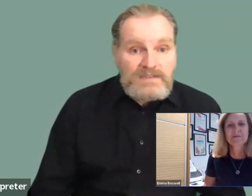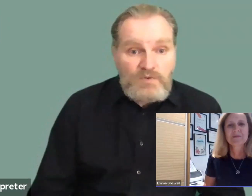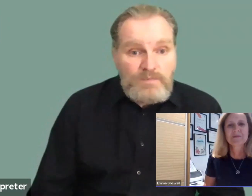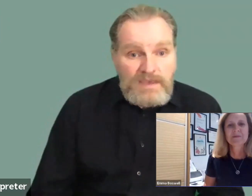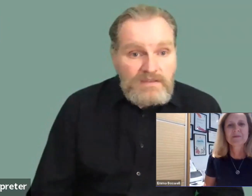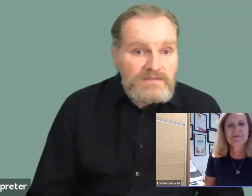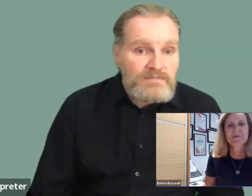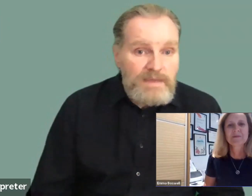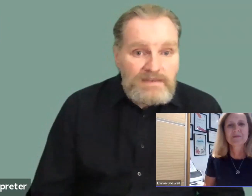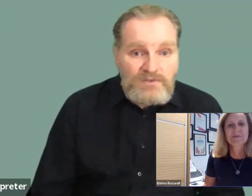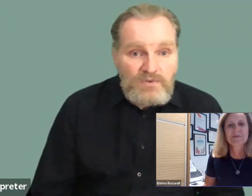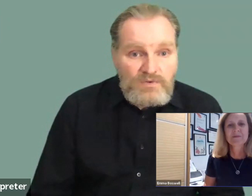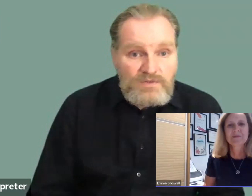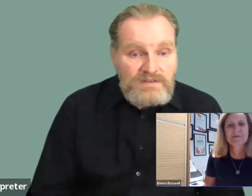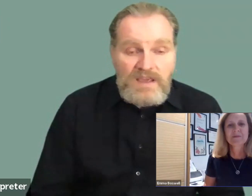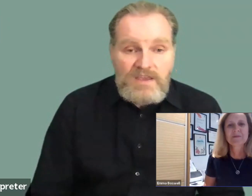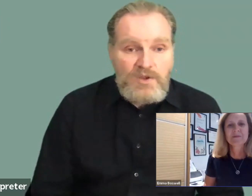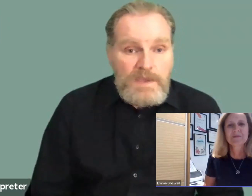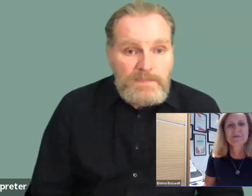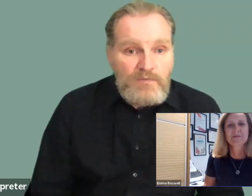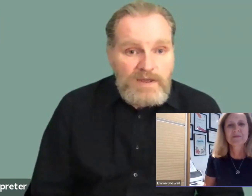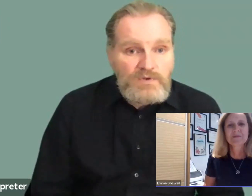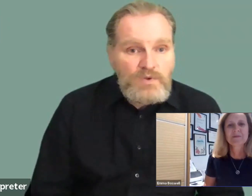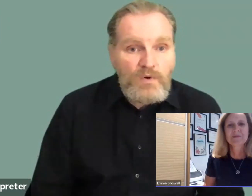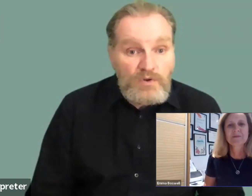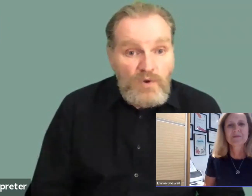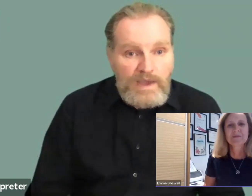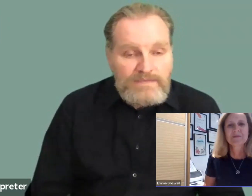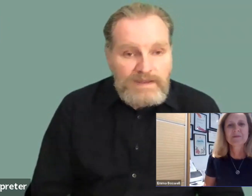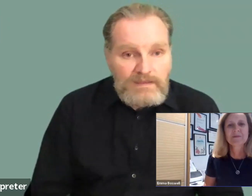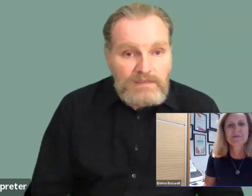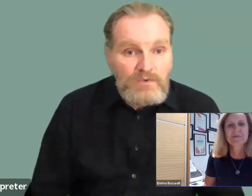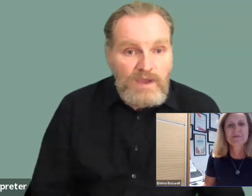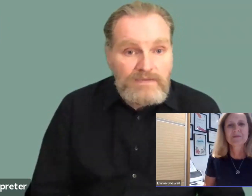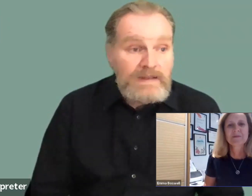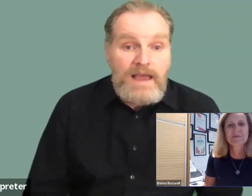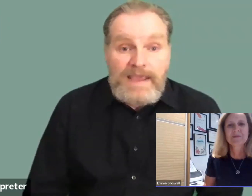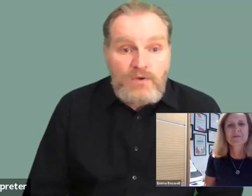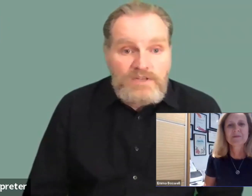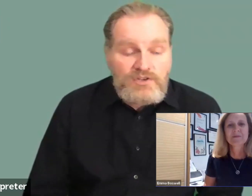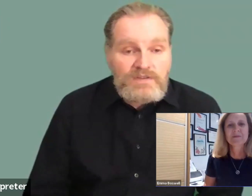sort of peers and mentors and people around who are on your wavelength, who have a condition